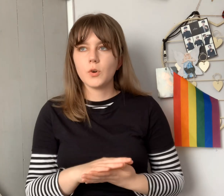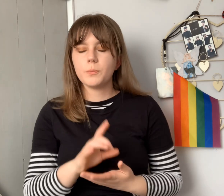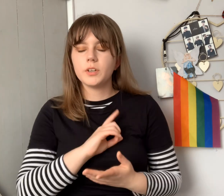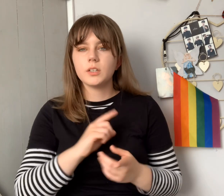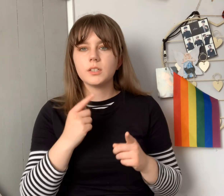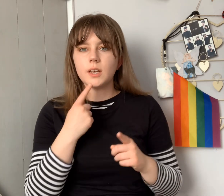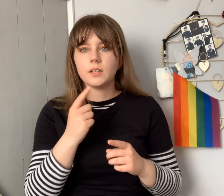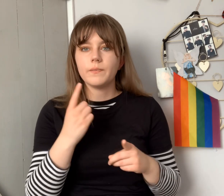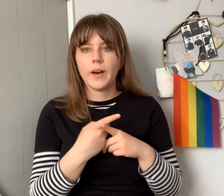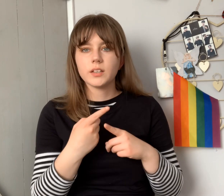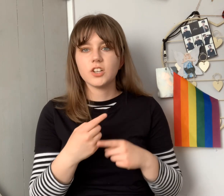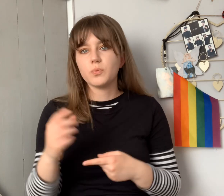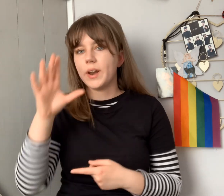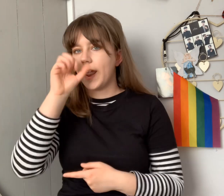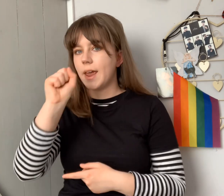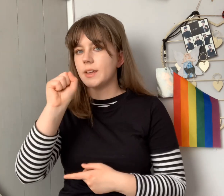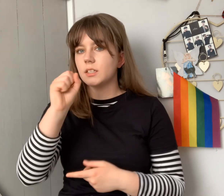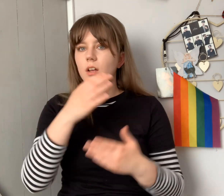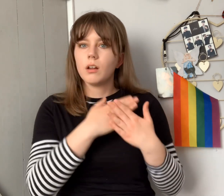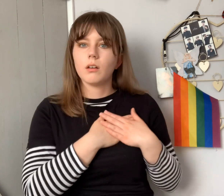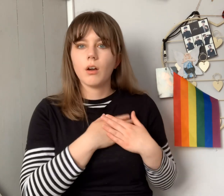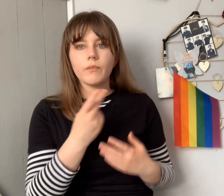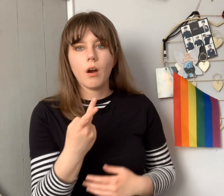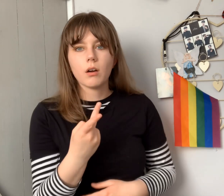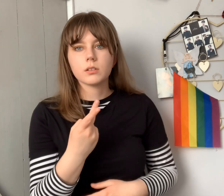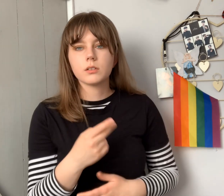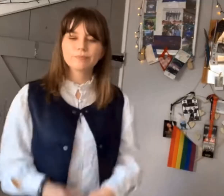So because he (Suga) says it fast i just say hate love us